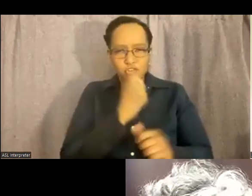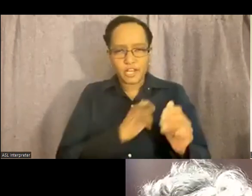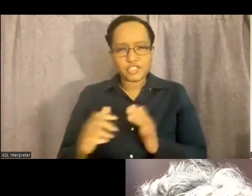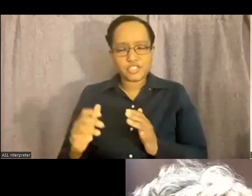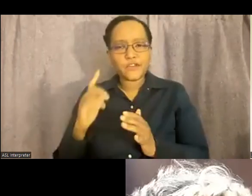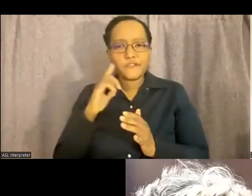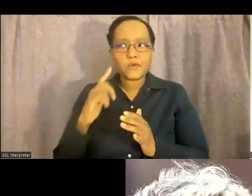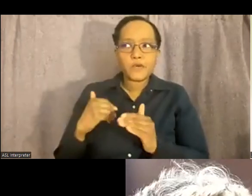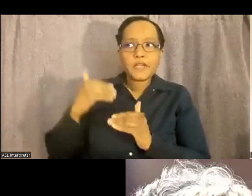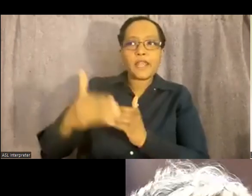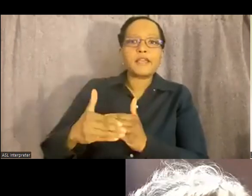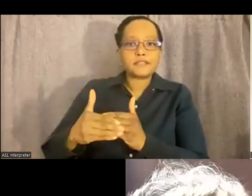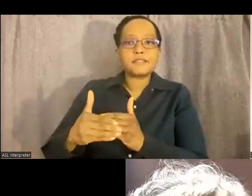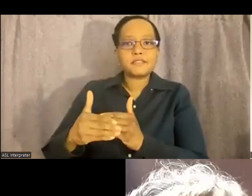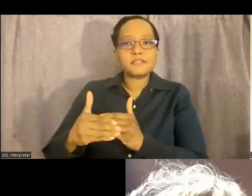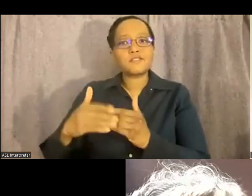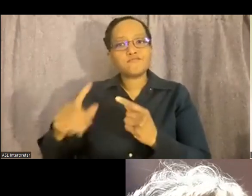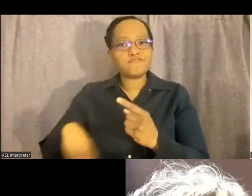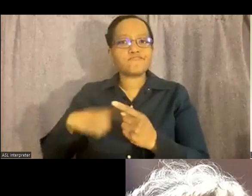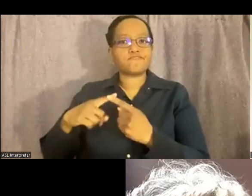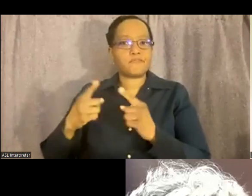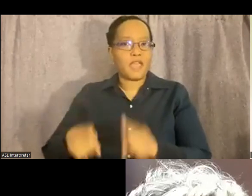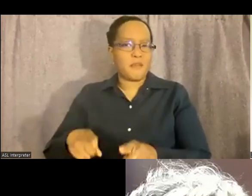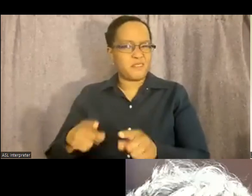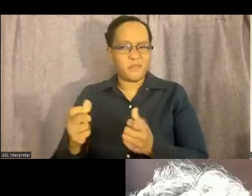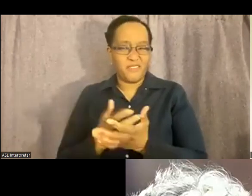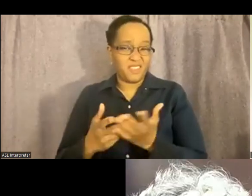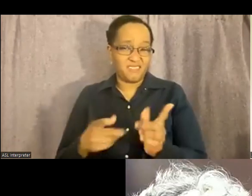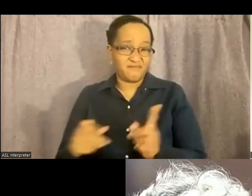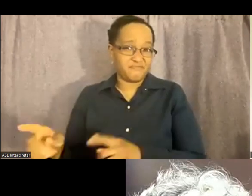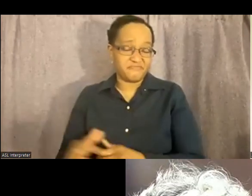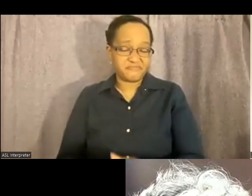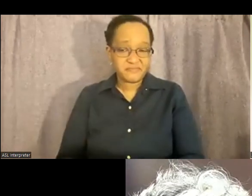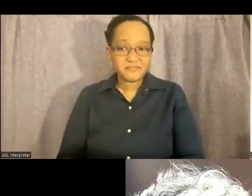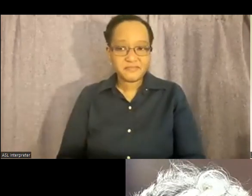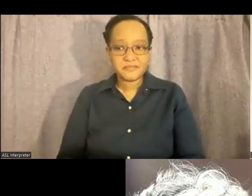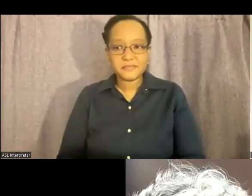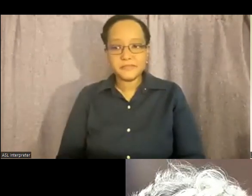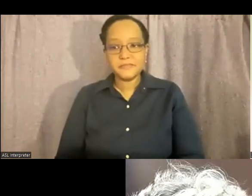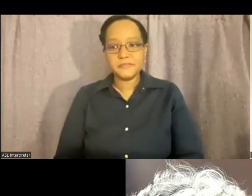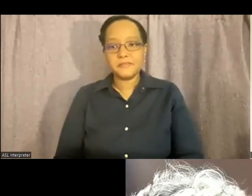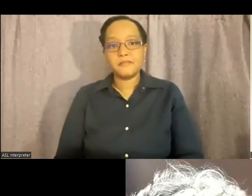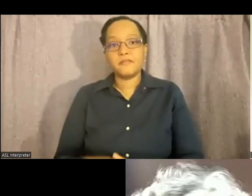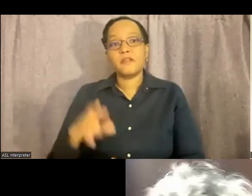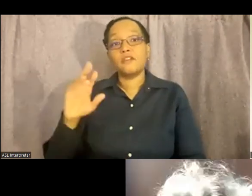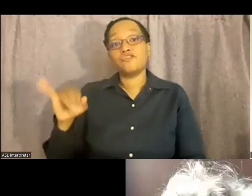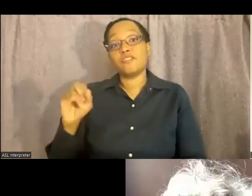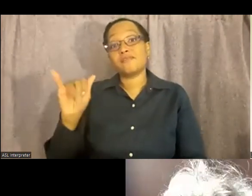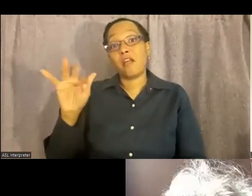next round with all of this . >> JESSICA LEHMAN: Thank you, Roma.